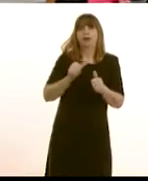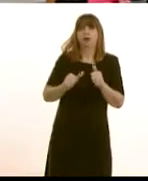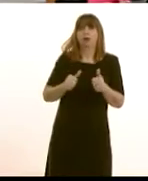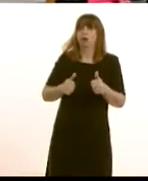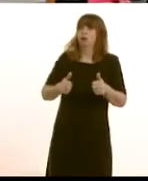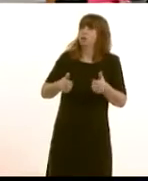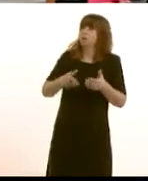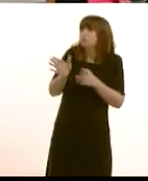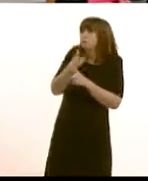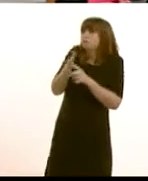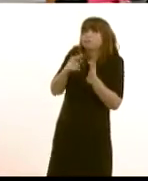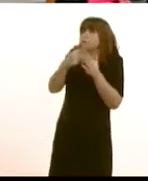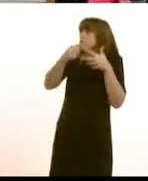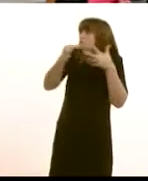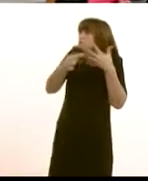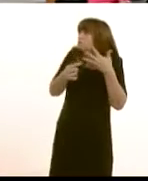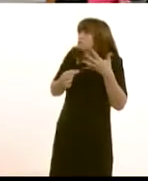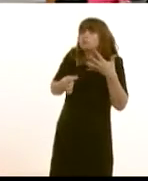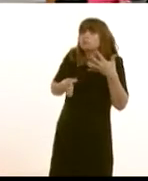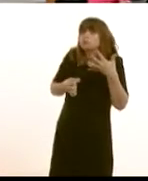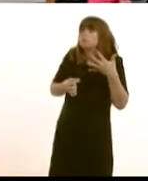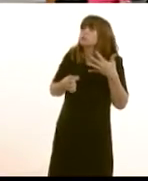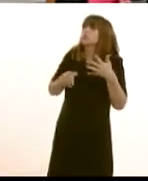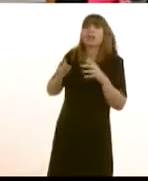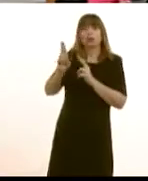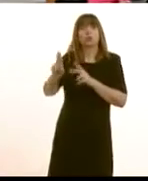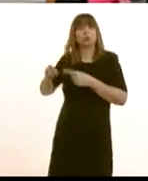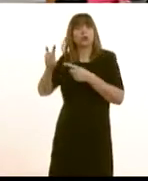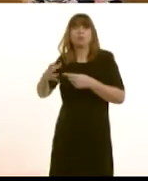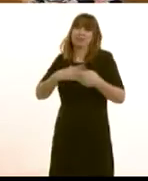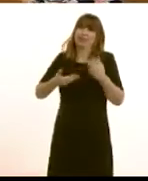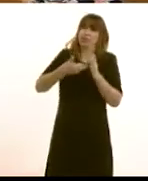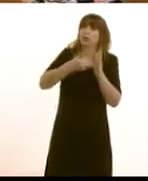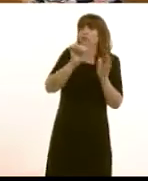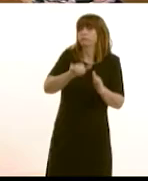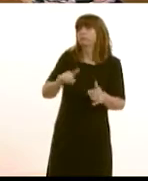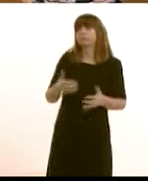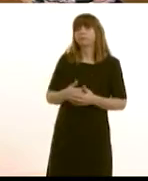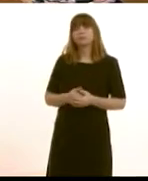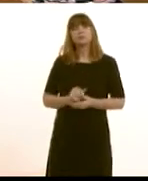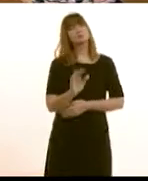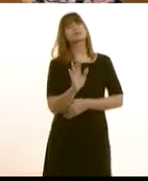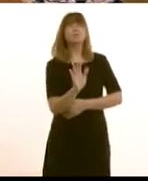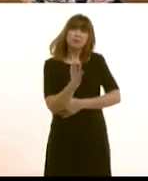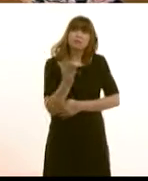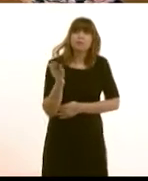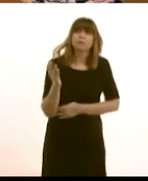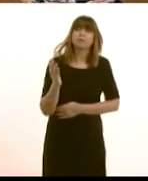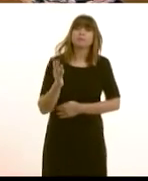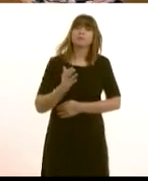of what we deliver at the moment through schemes such as Schools Challenge Cymru. Kirsty Williams: With all due respect, First Minister, you may have had the opportunity